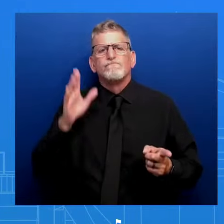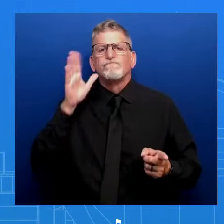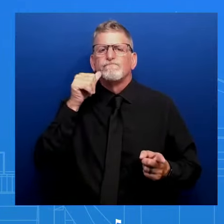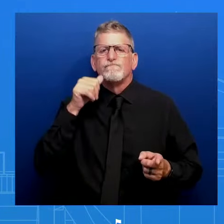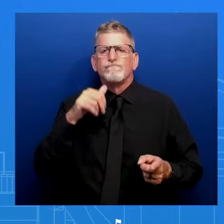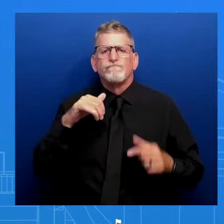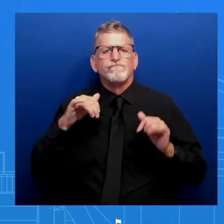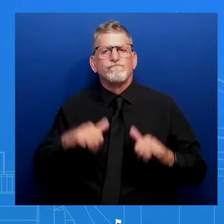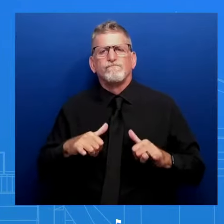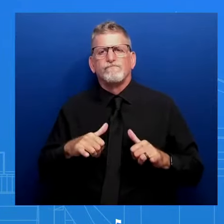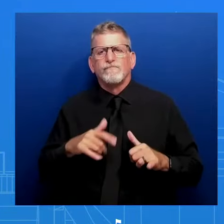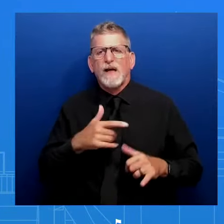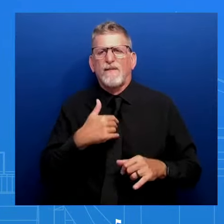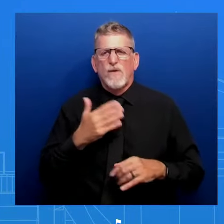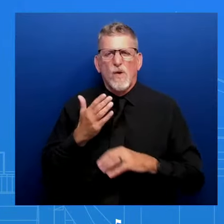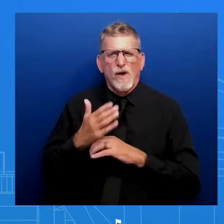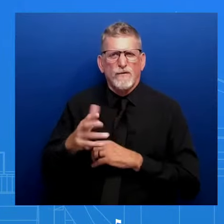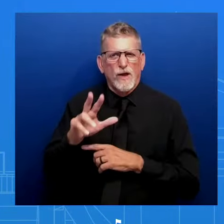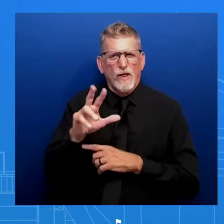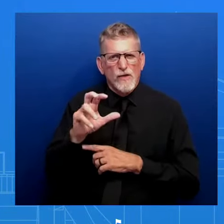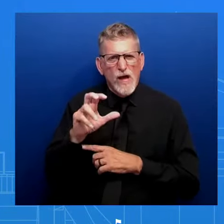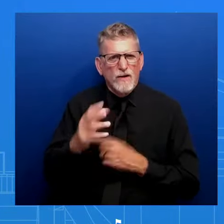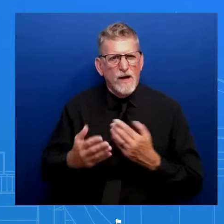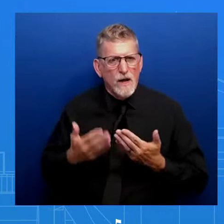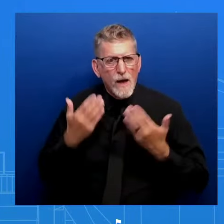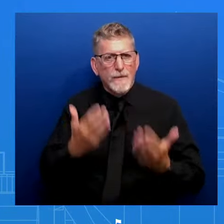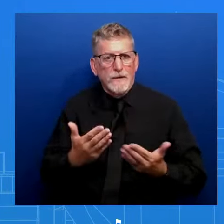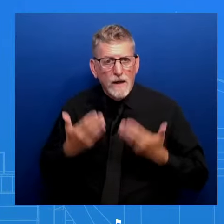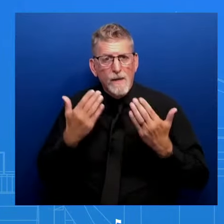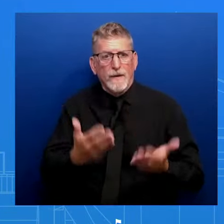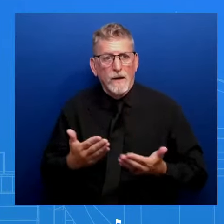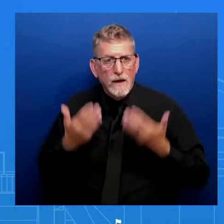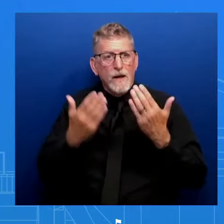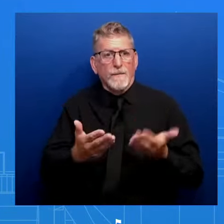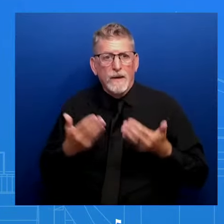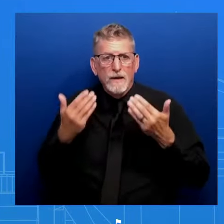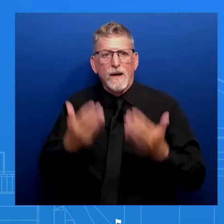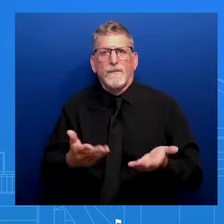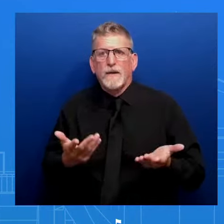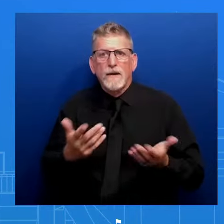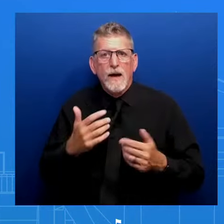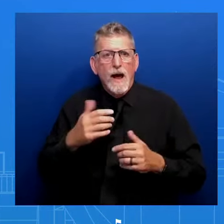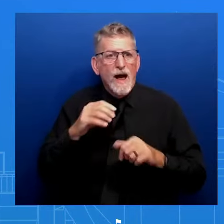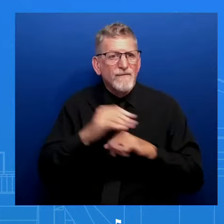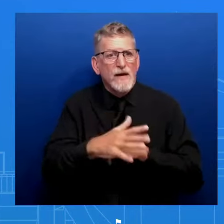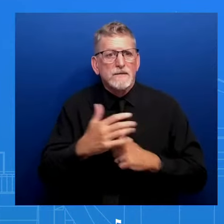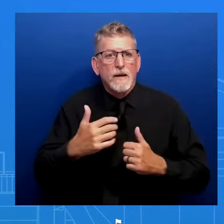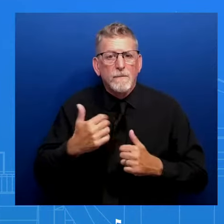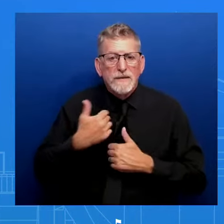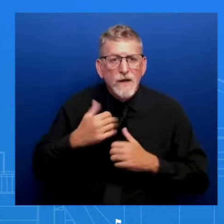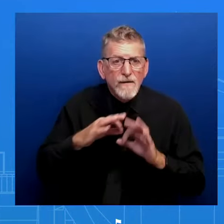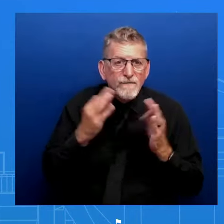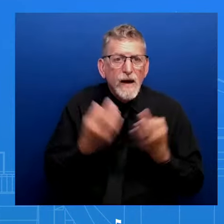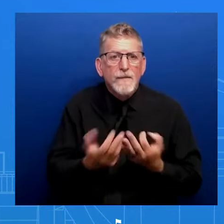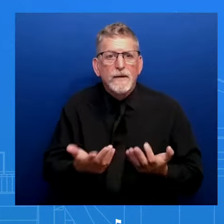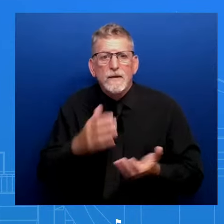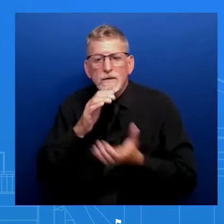And it's having a real effect on military families. Spouses who are not able to take jobs in the next location